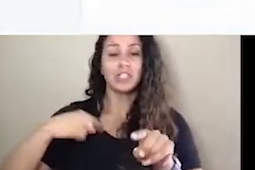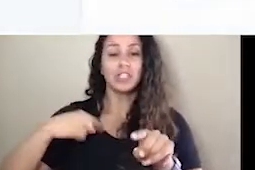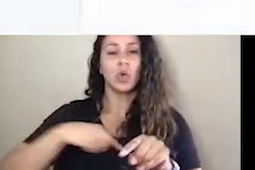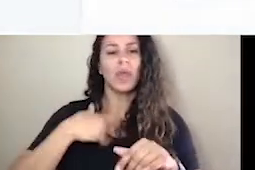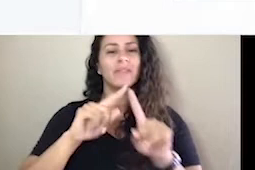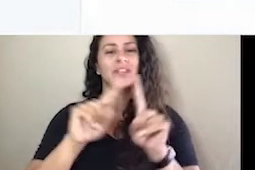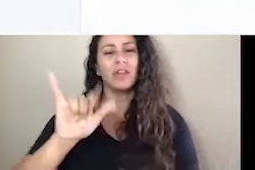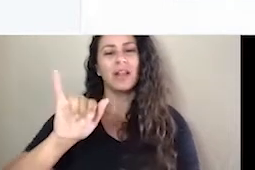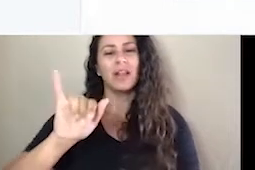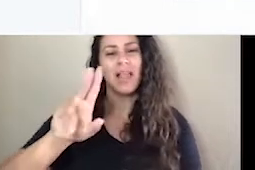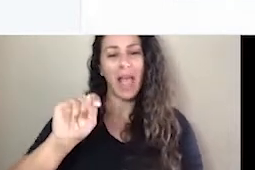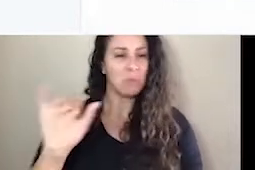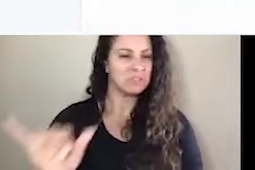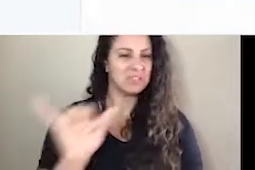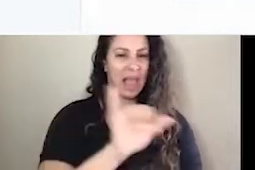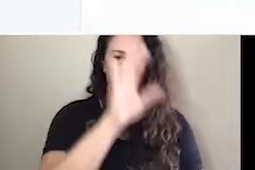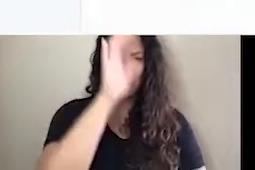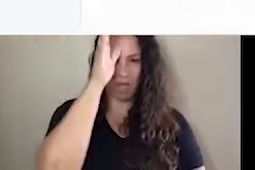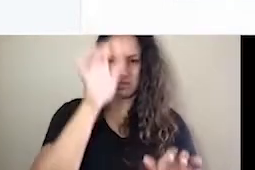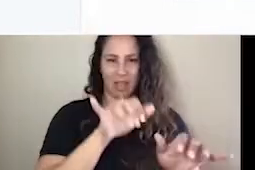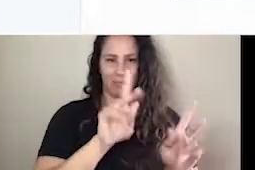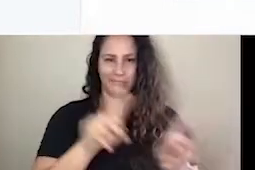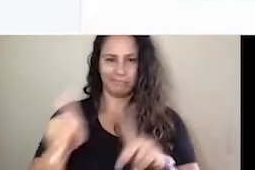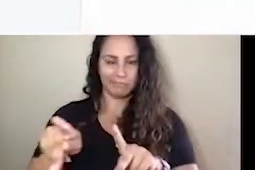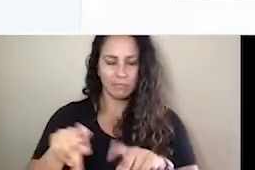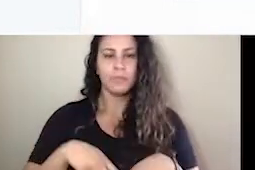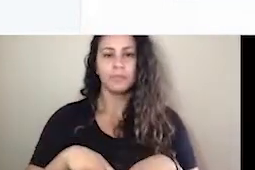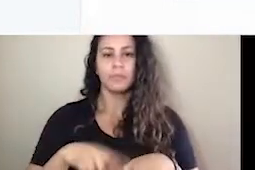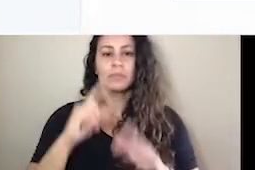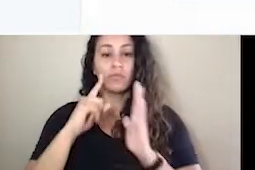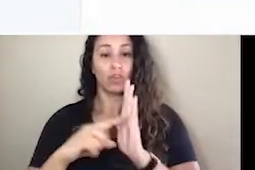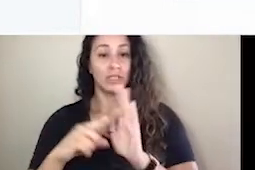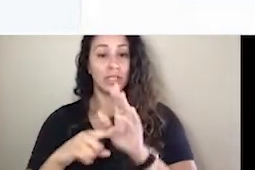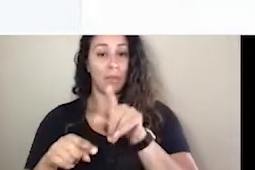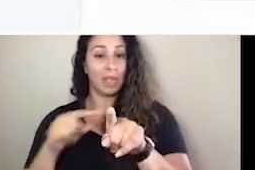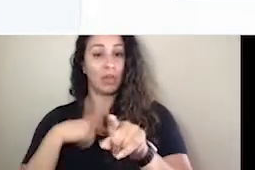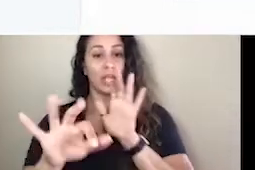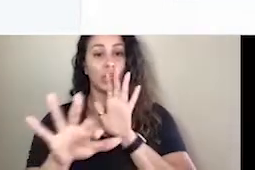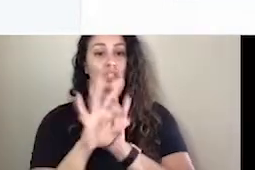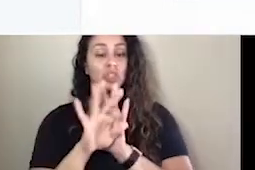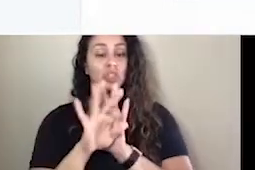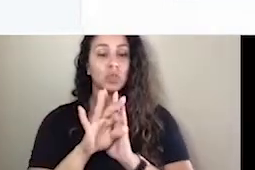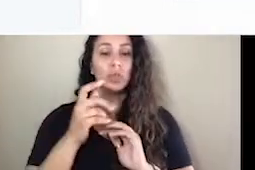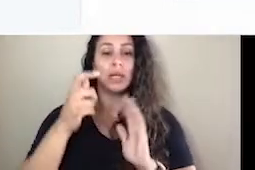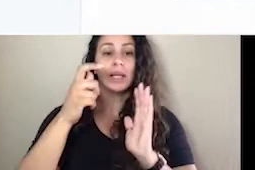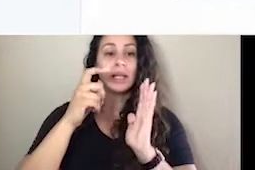VARIATIONS AND THE GOAL HERE TO GET A GOOD STARTING